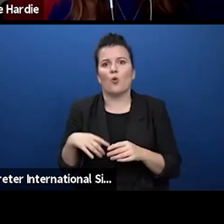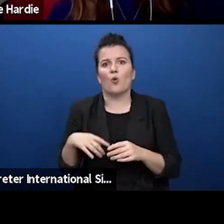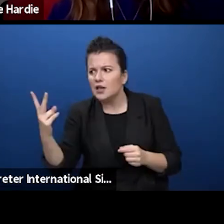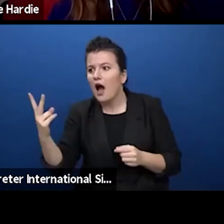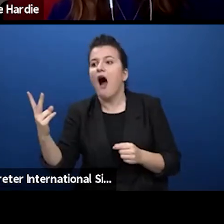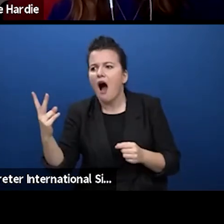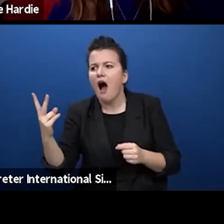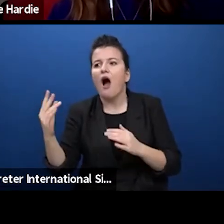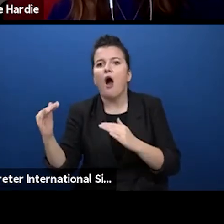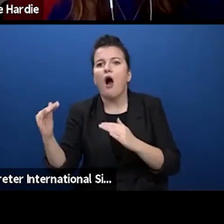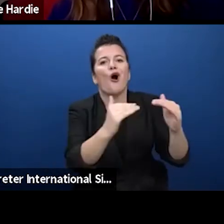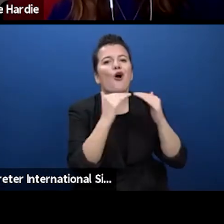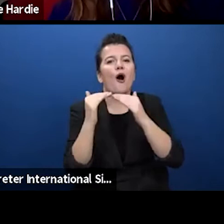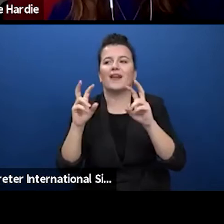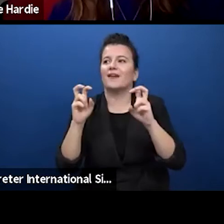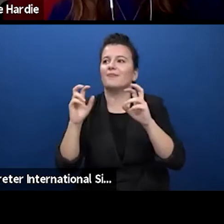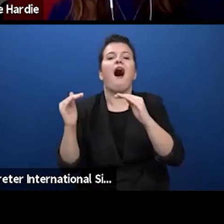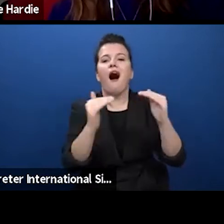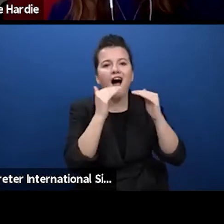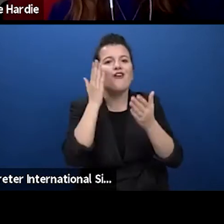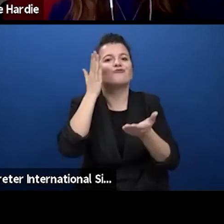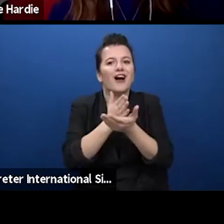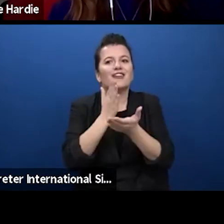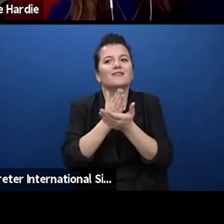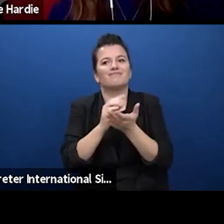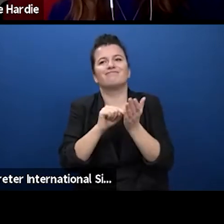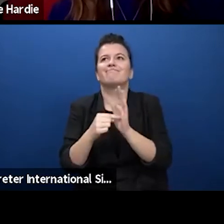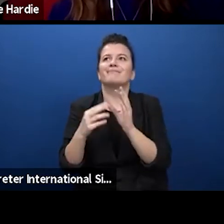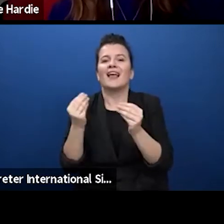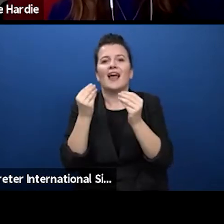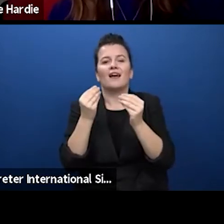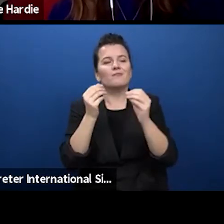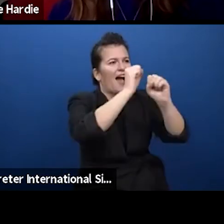the people's and style in some kind of like lingering idea you know and then you can see